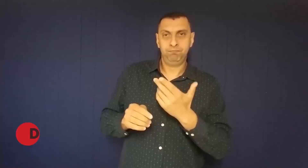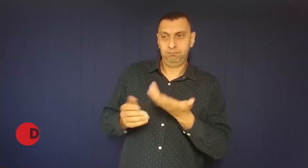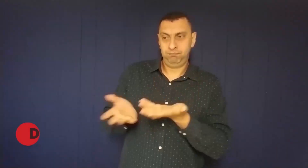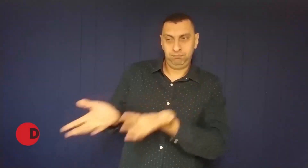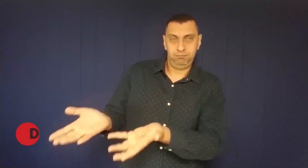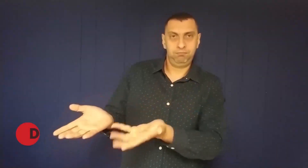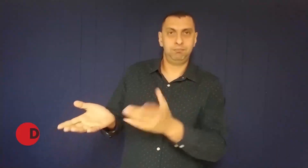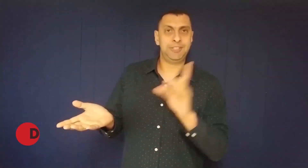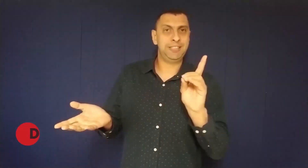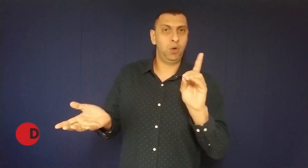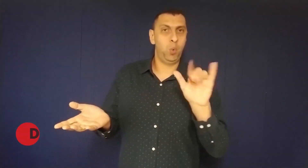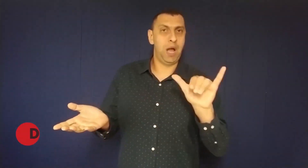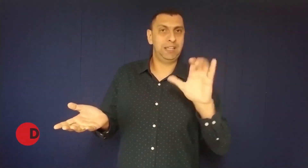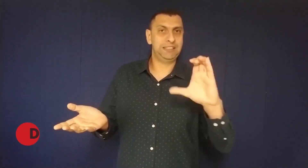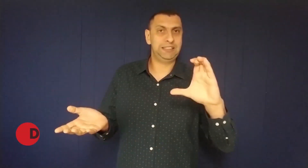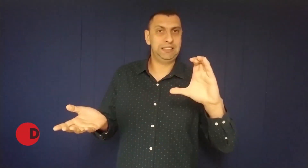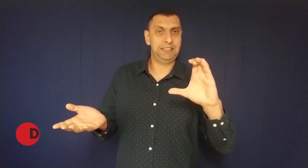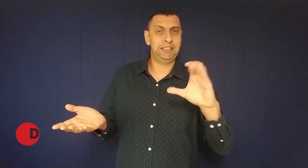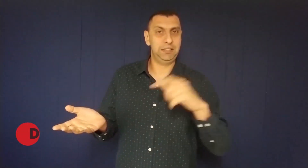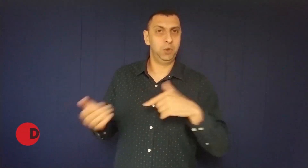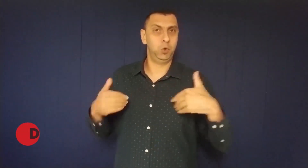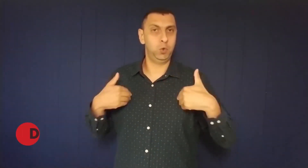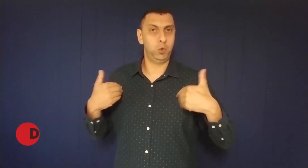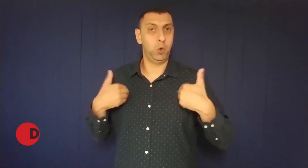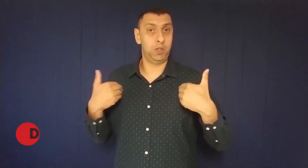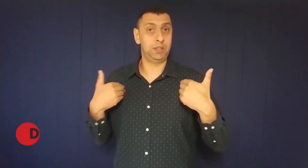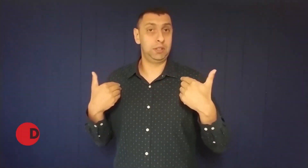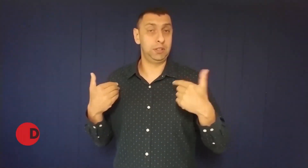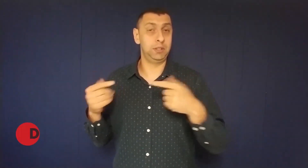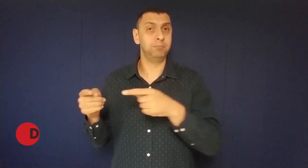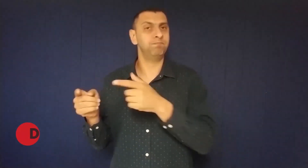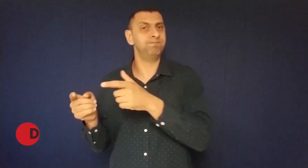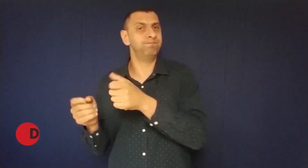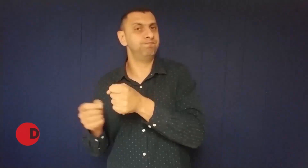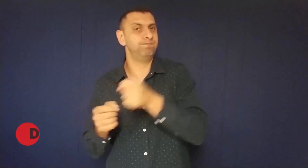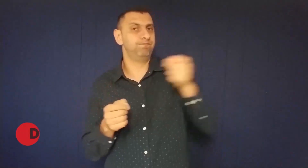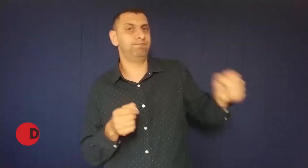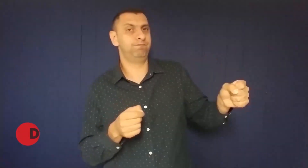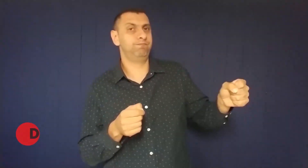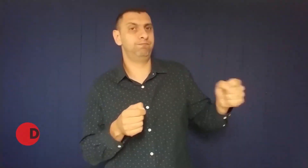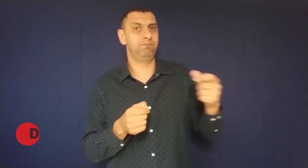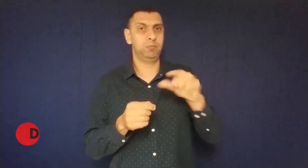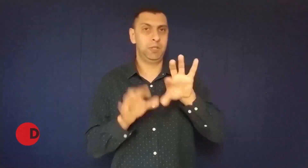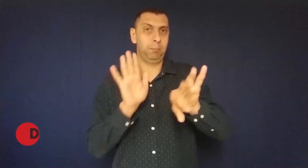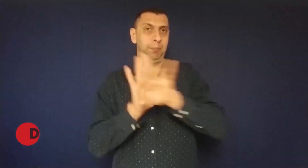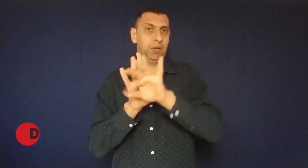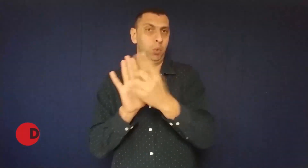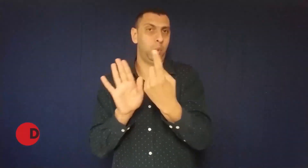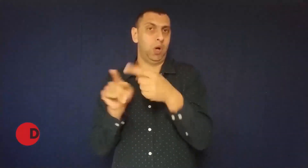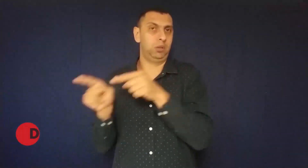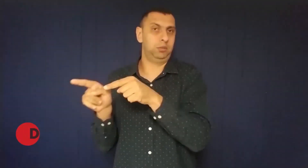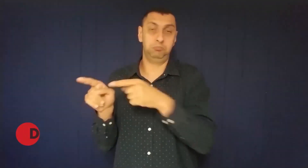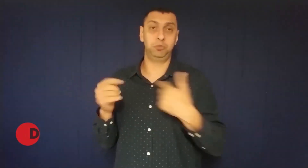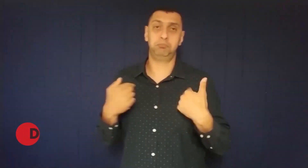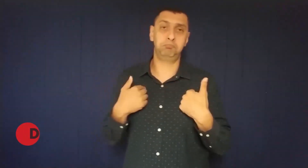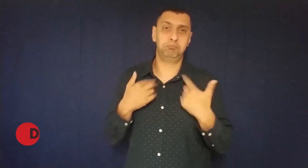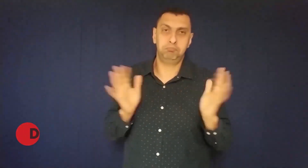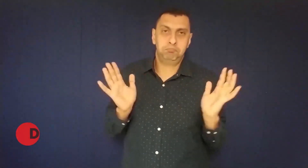We extended to DYC, youth to pick someone, not CAD.